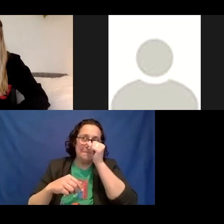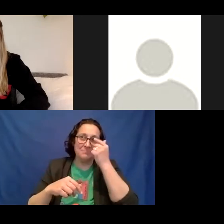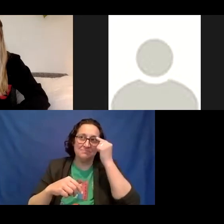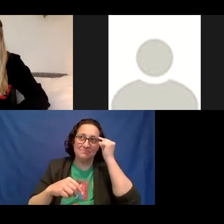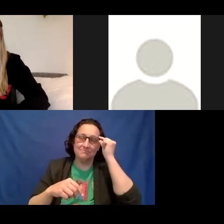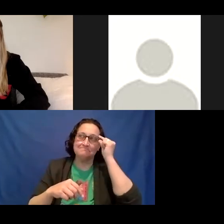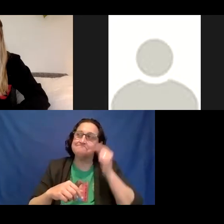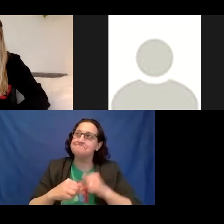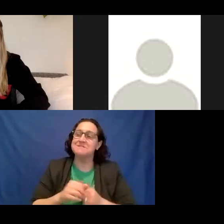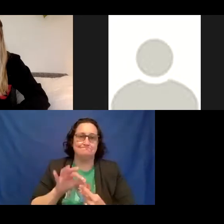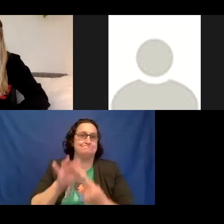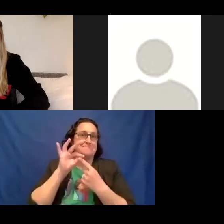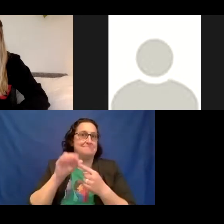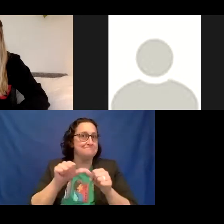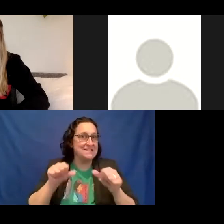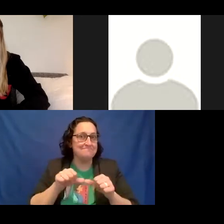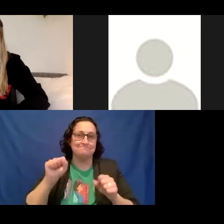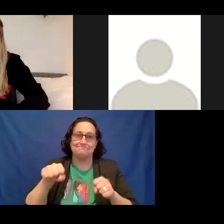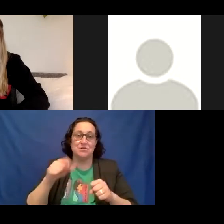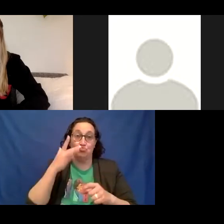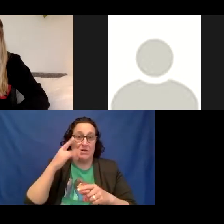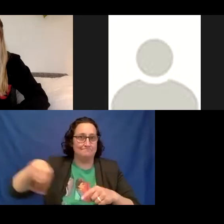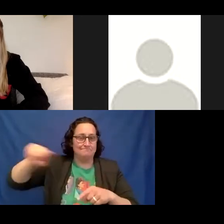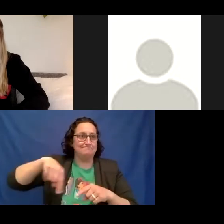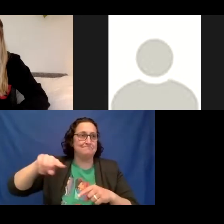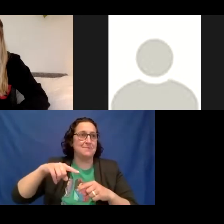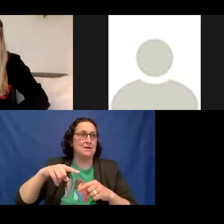Yeah, the ASL studies program at Western, it's such a unique place.